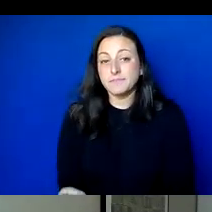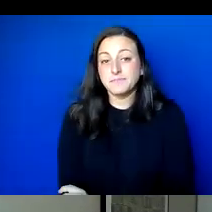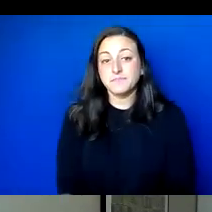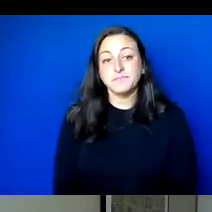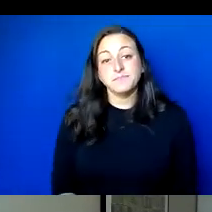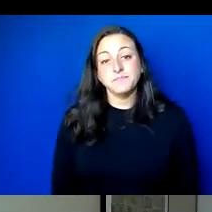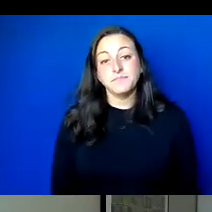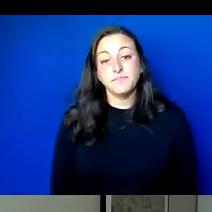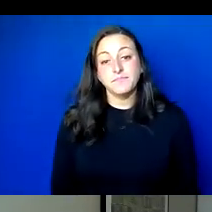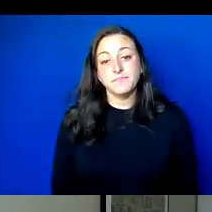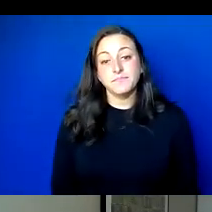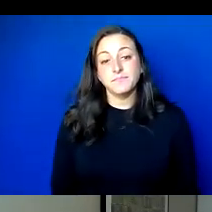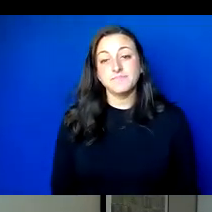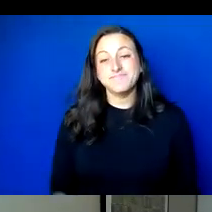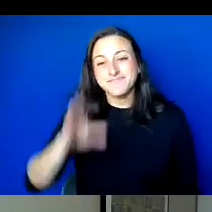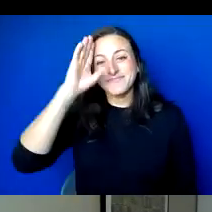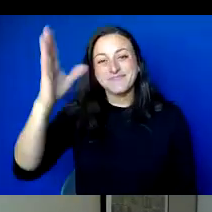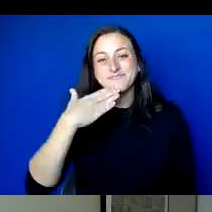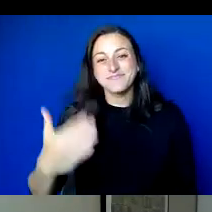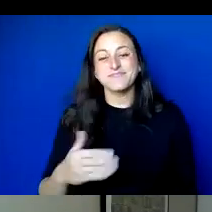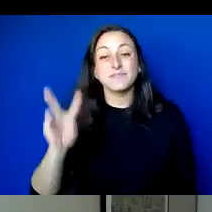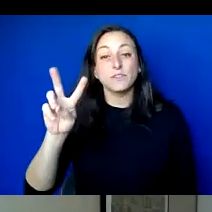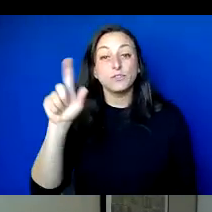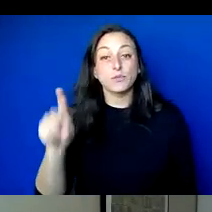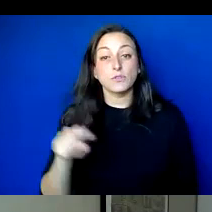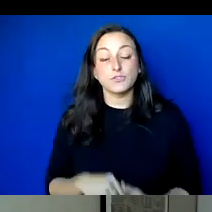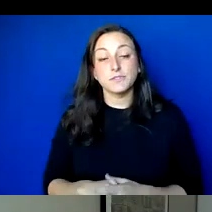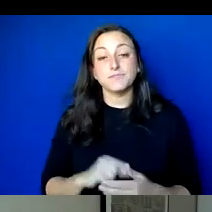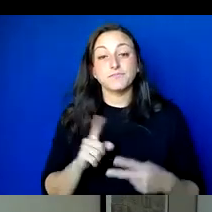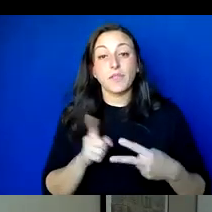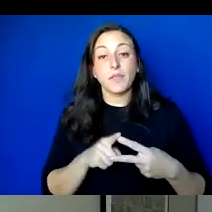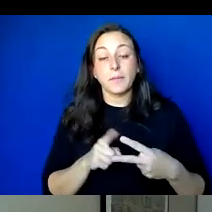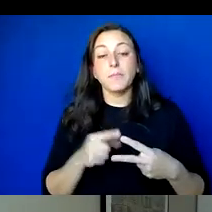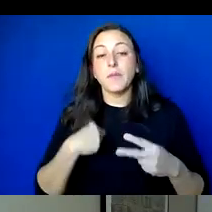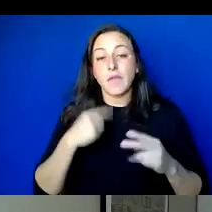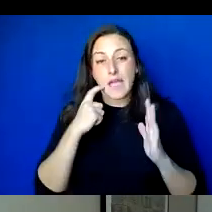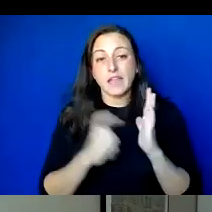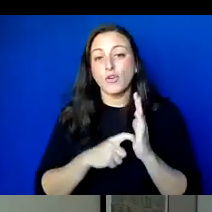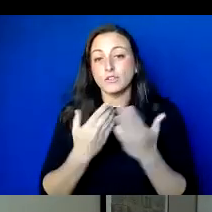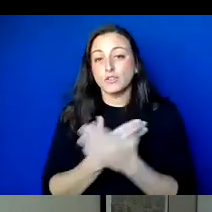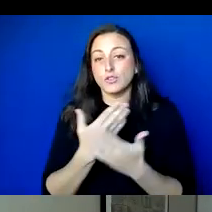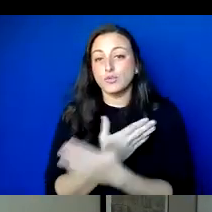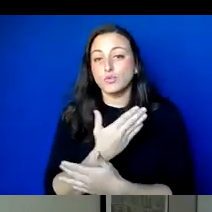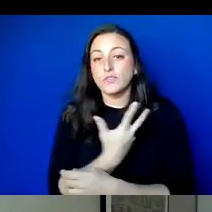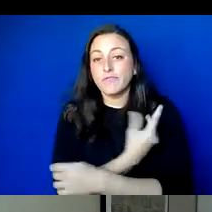Seth: Hi thanks. Two questions: first I noticed on the new vaccine priority list, there's not